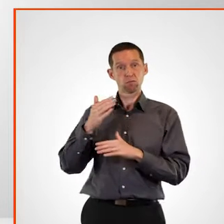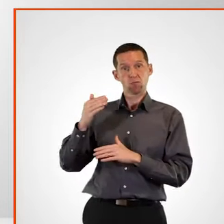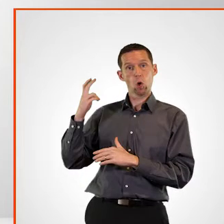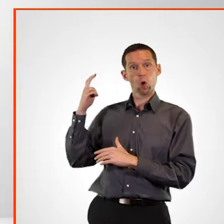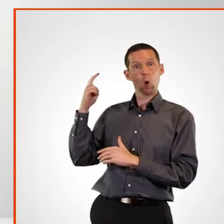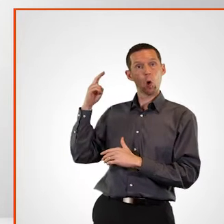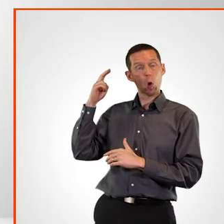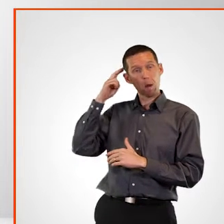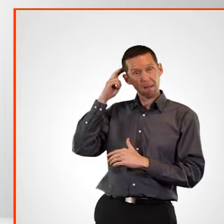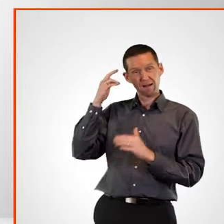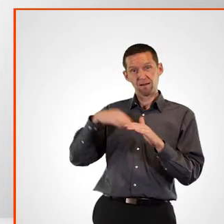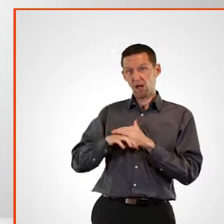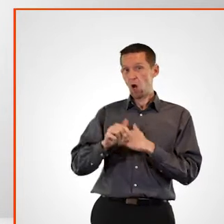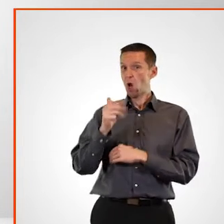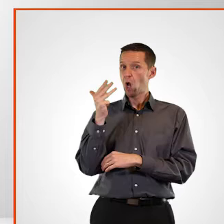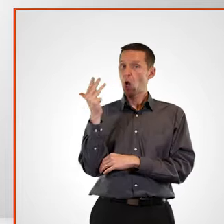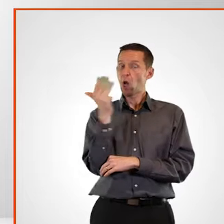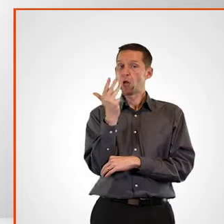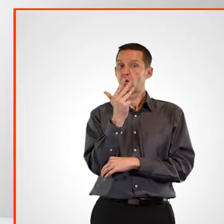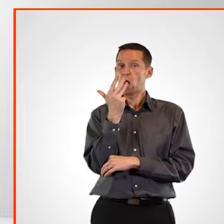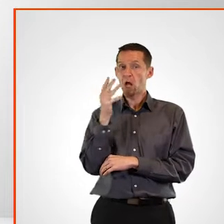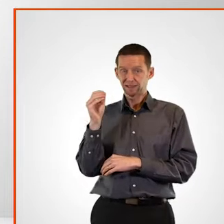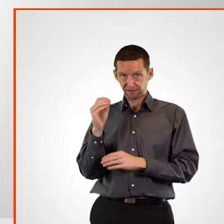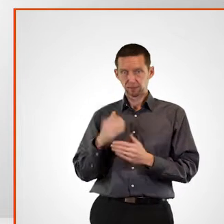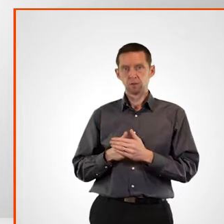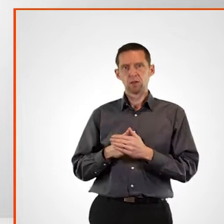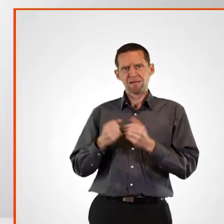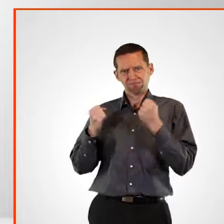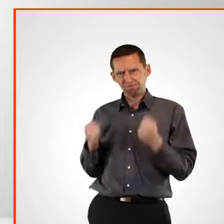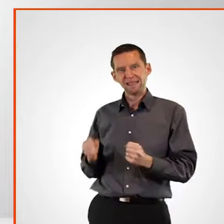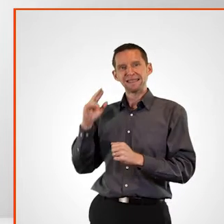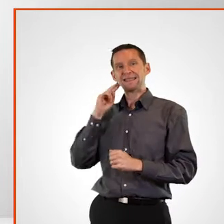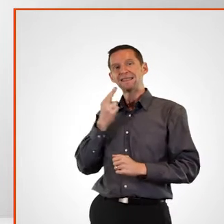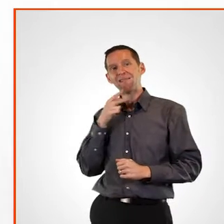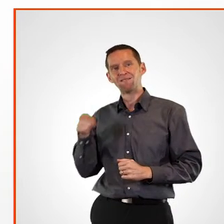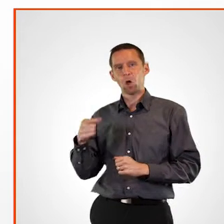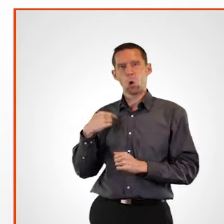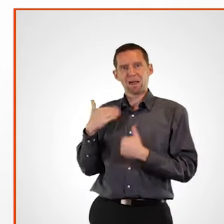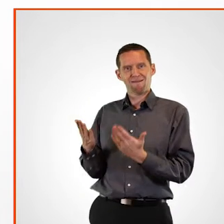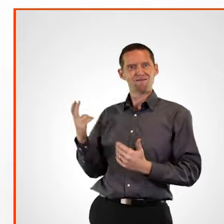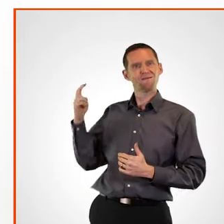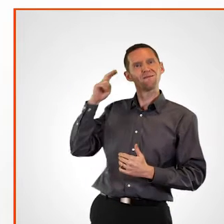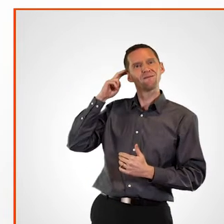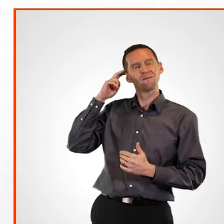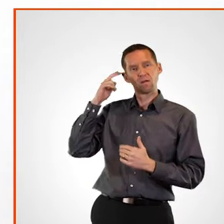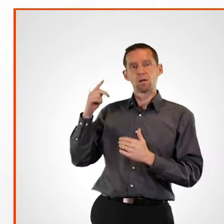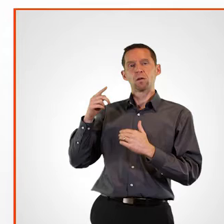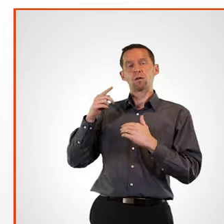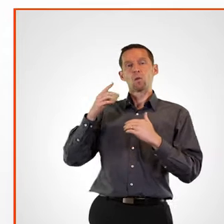we were really implanting only the very deaf child who had sort of left-hand corner audiogram,